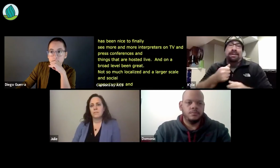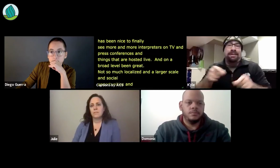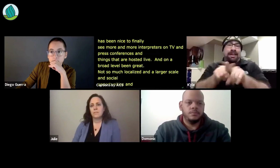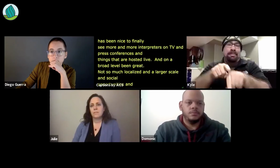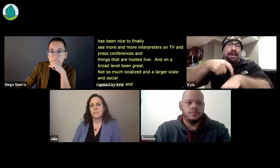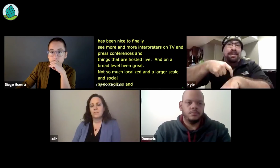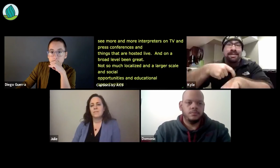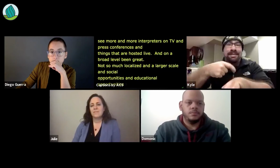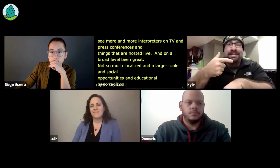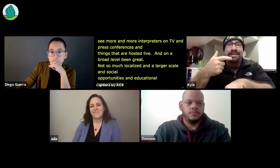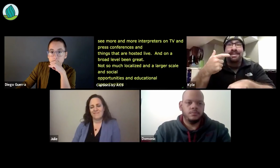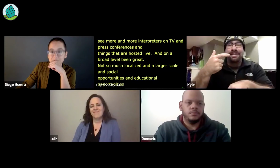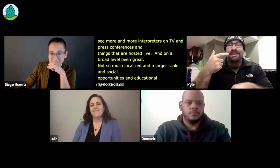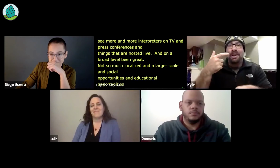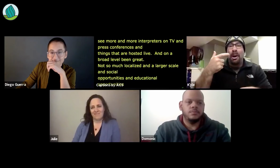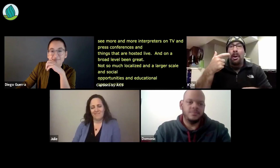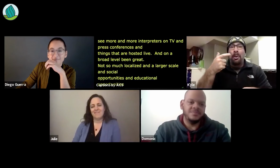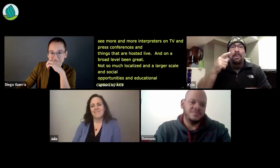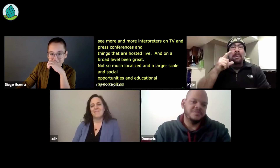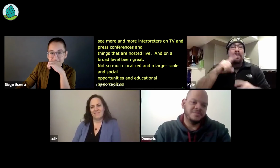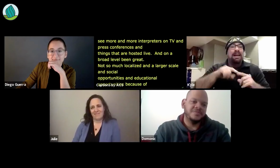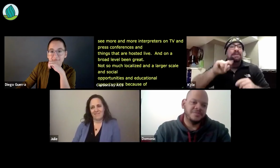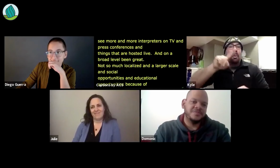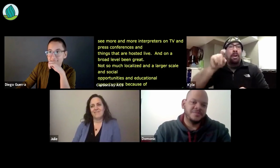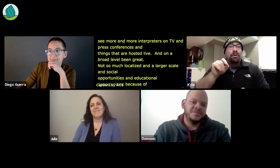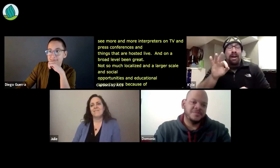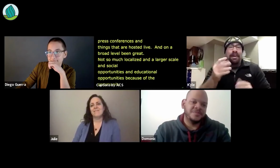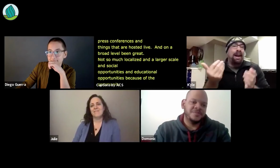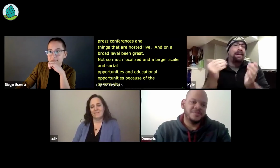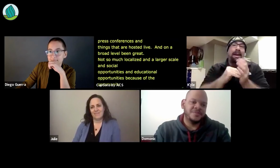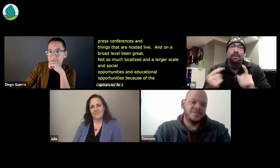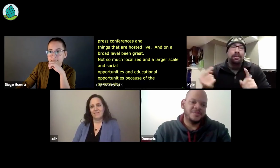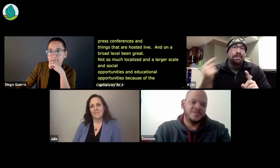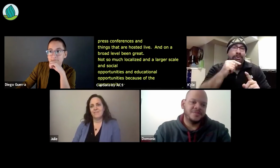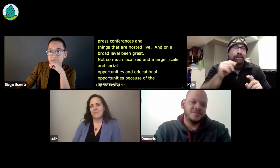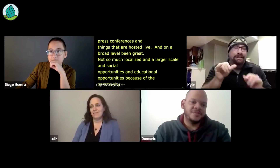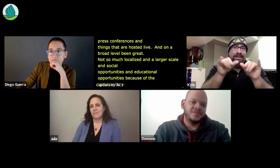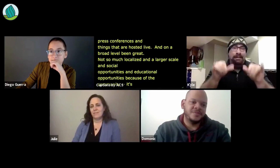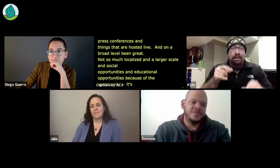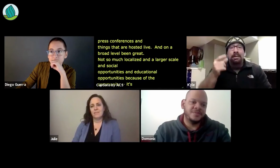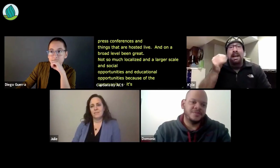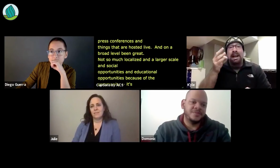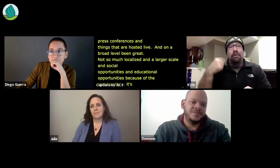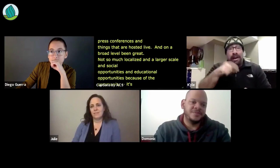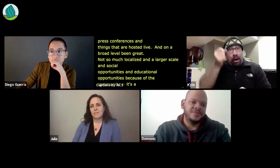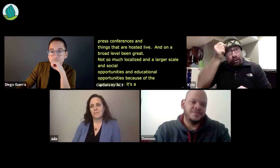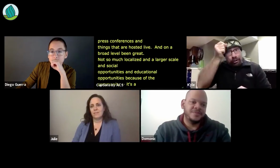Computers hurt and help us. So I'm not going to go back to the system-- or I will go back to the system, but if we understand